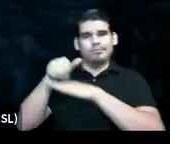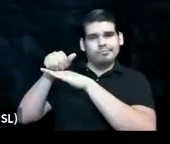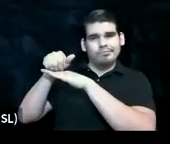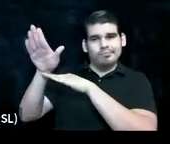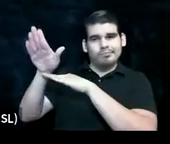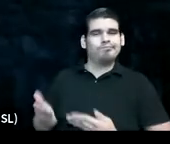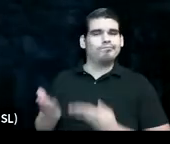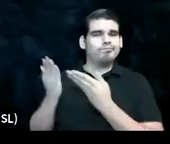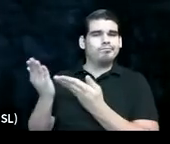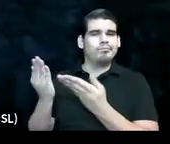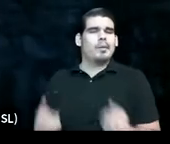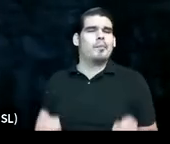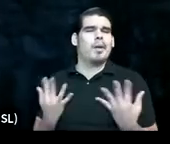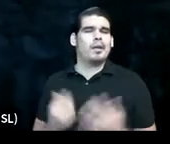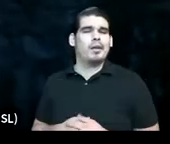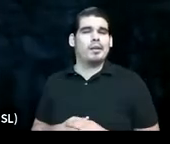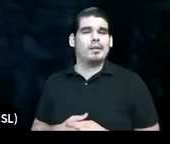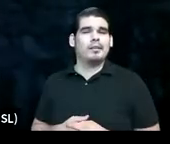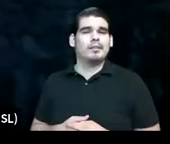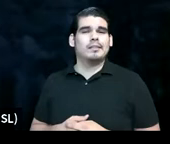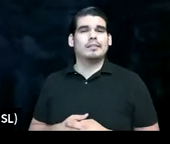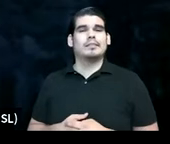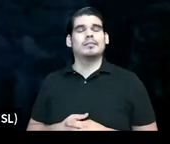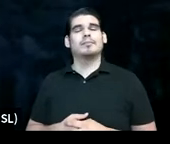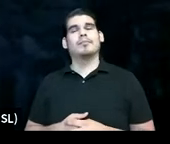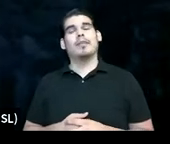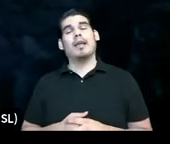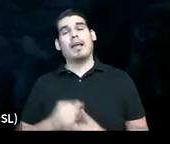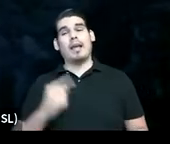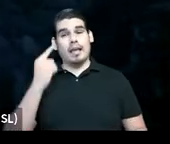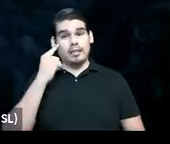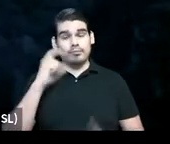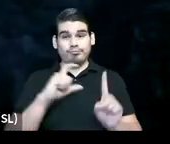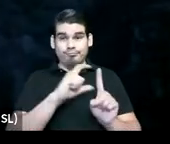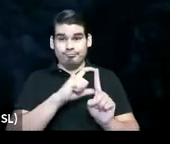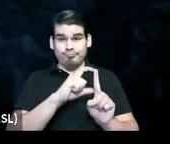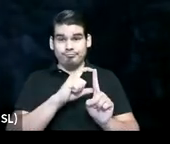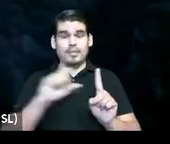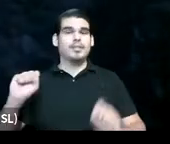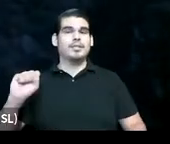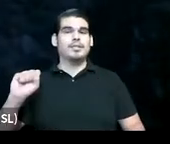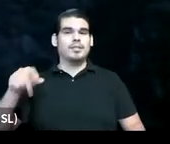So a resolution topics themselves don't get sponsored once resolutions are written, then you want to push it to